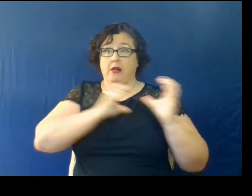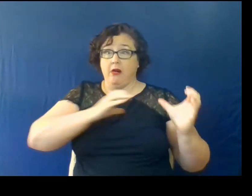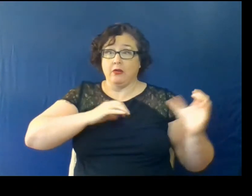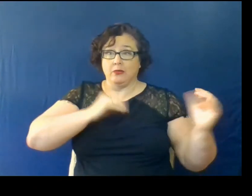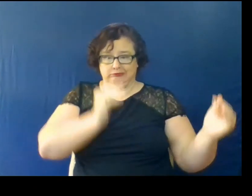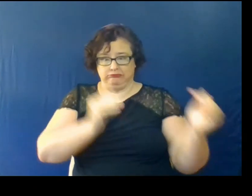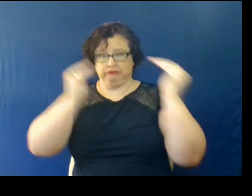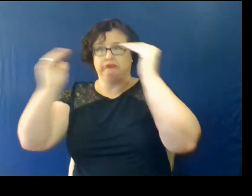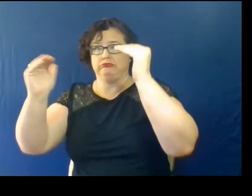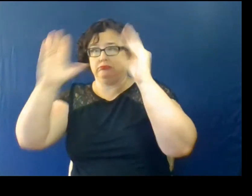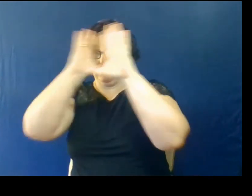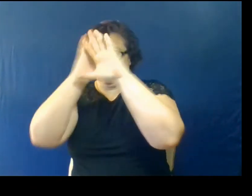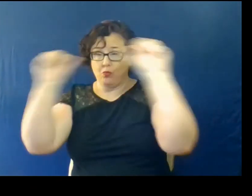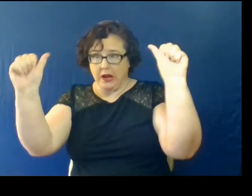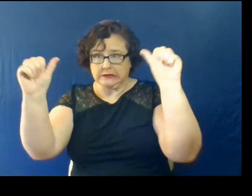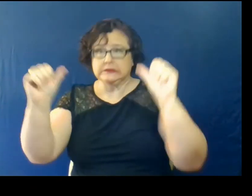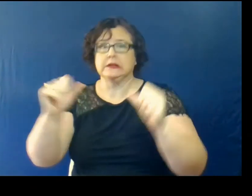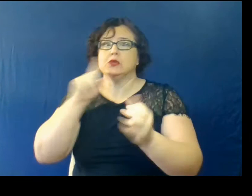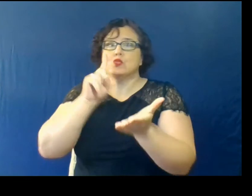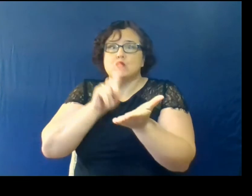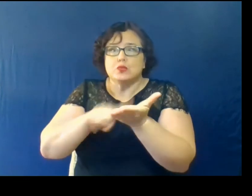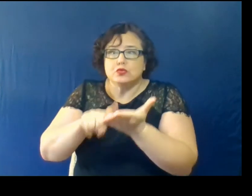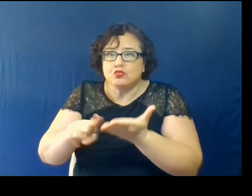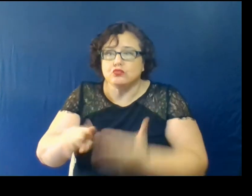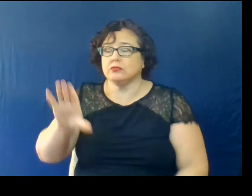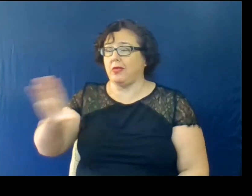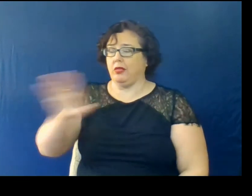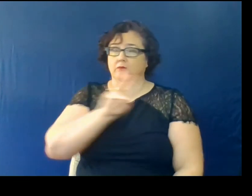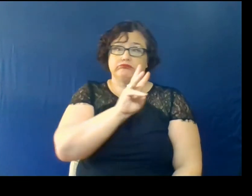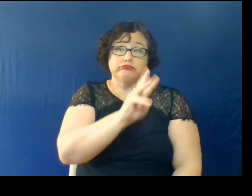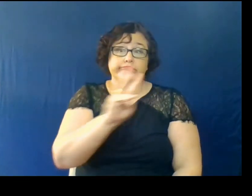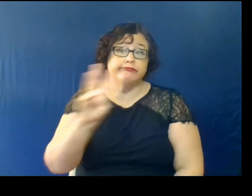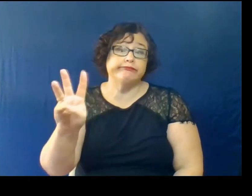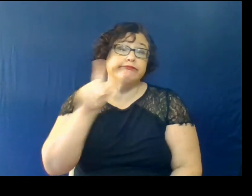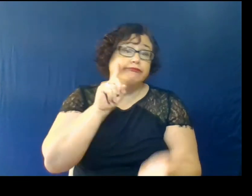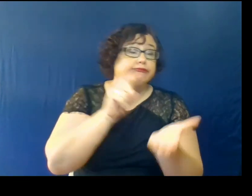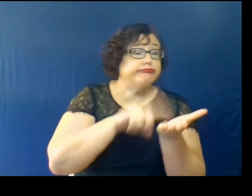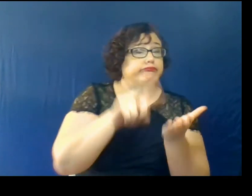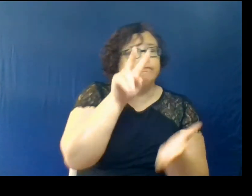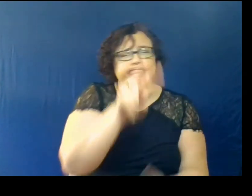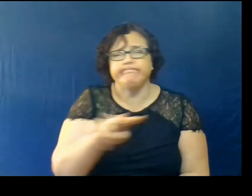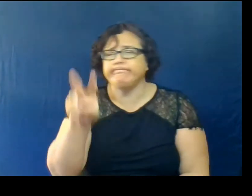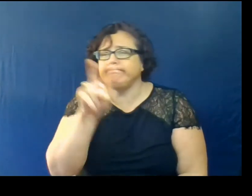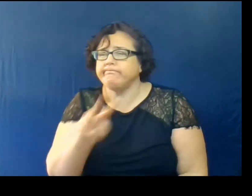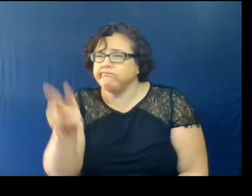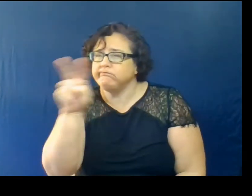Do the research. Go to their website, check their website, make sure that they